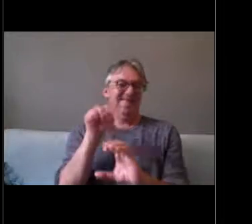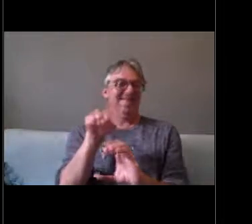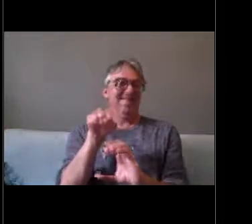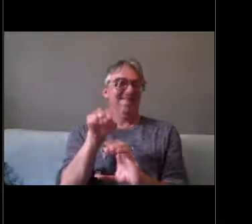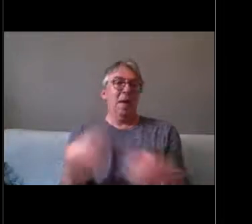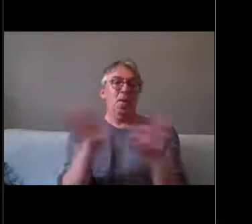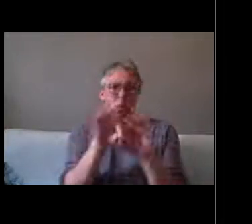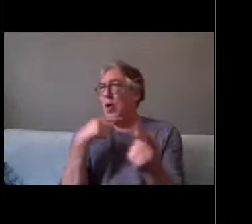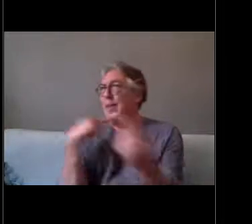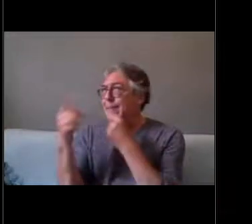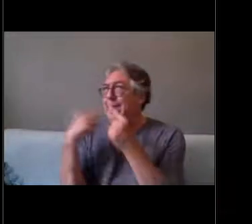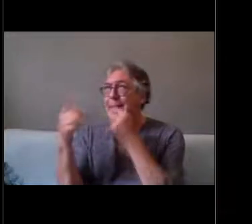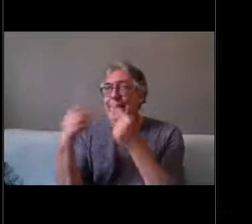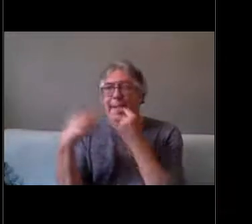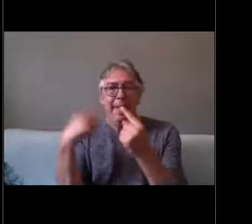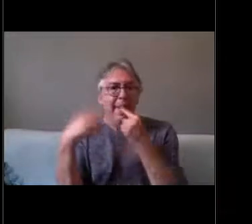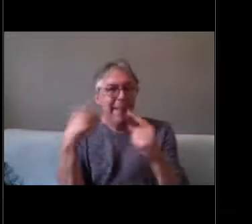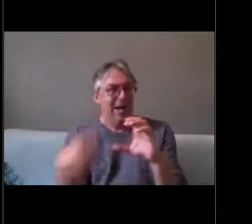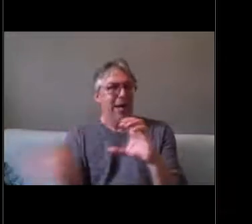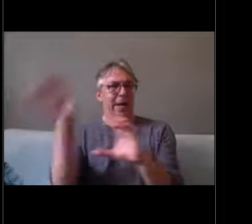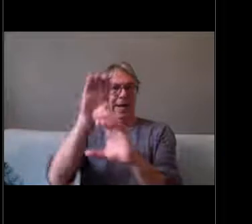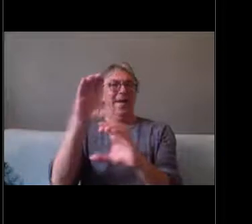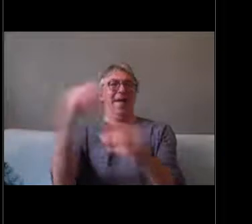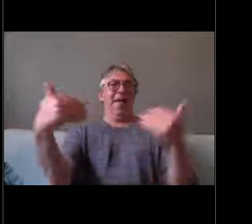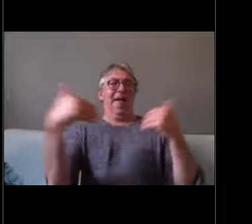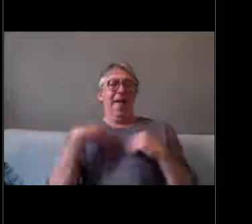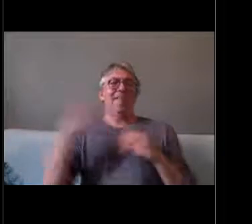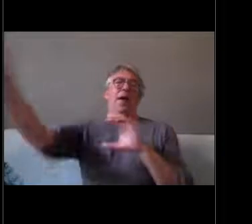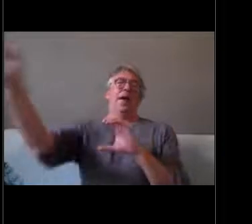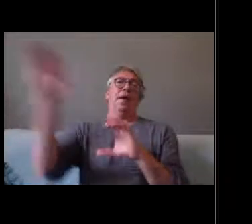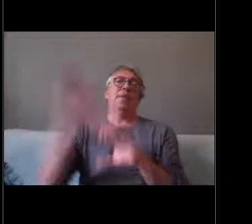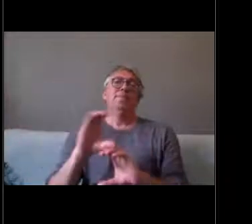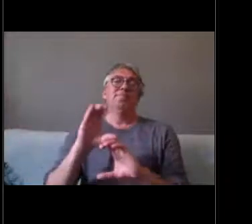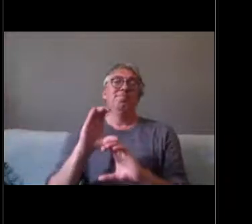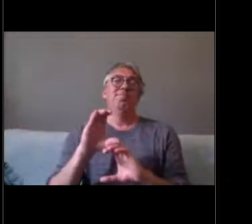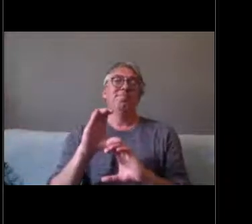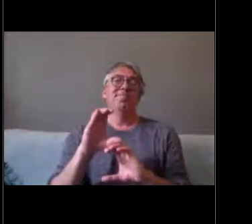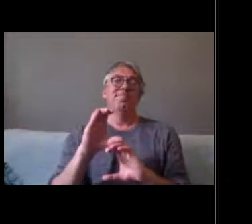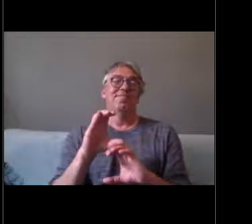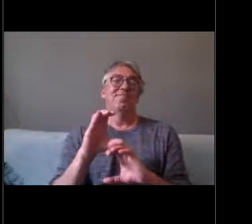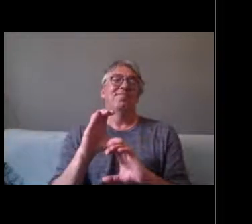to ensure that inclusive volunteerism can be supported financially as well.